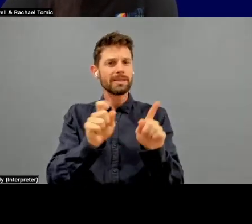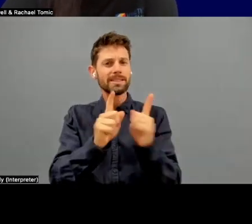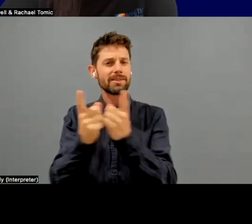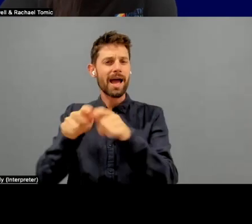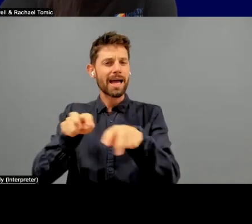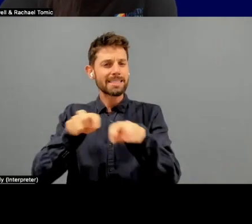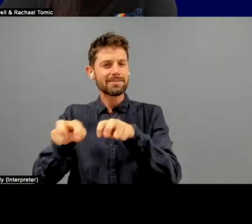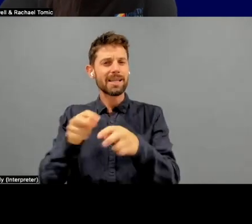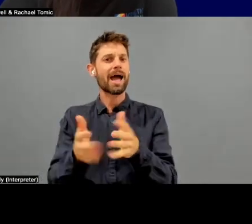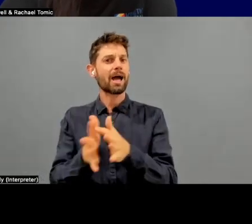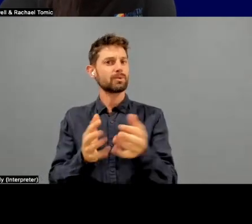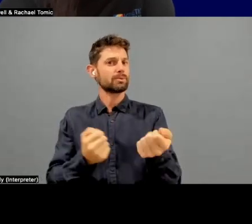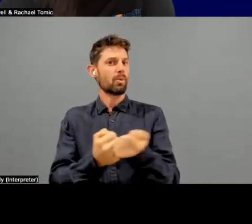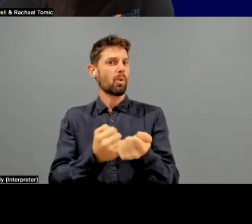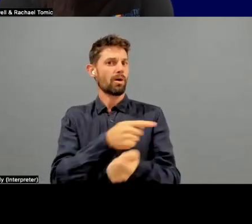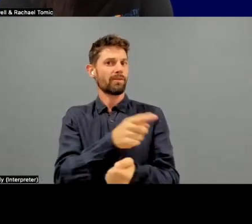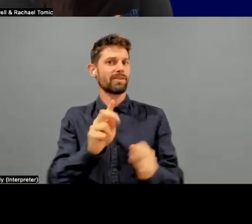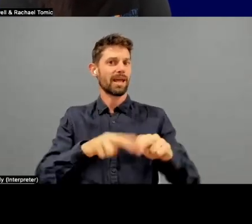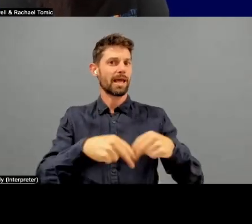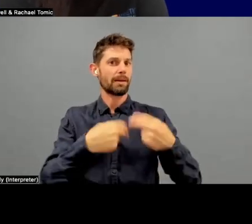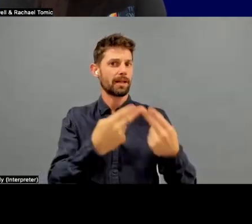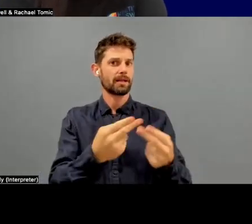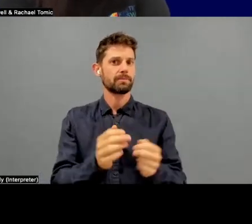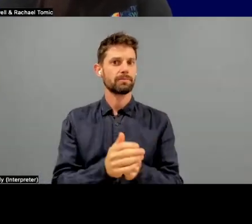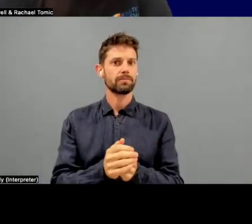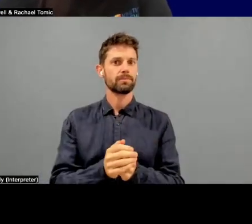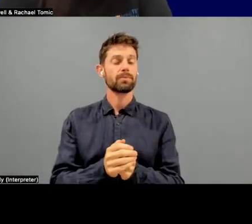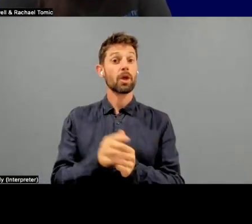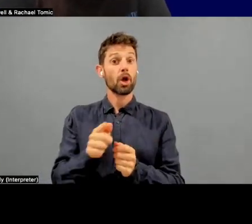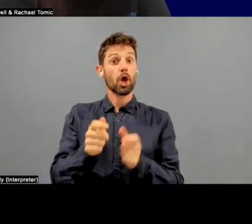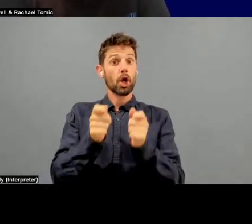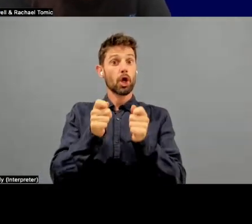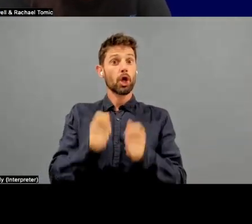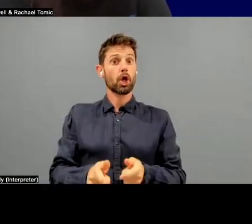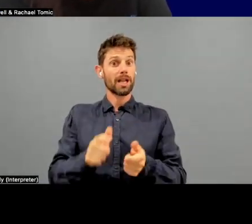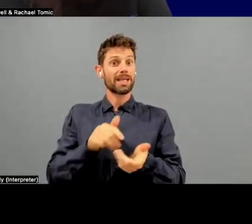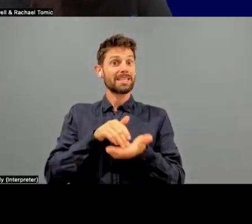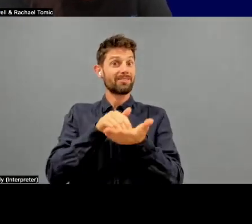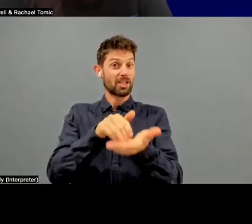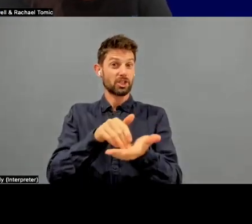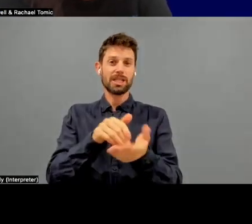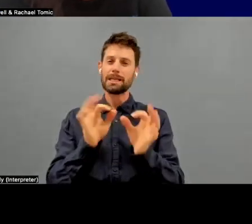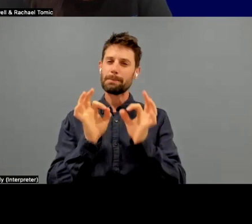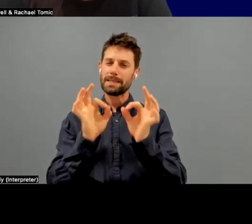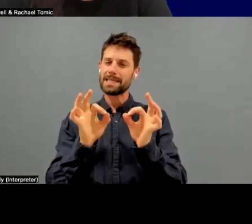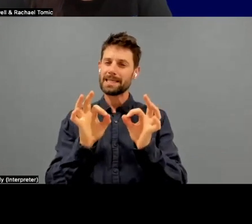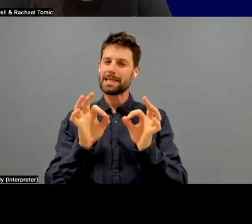In the early intervention space, particularly for complex disability, there are a limit of